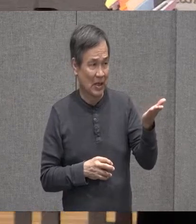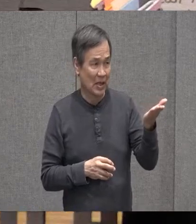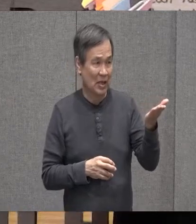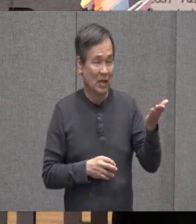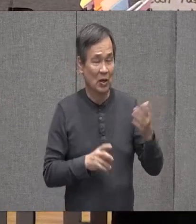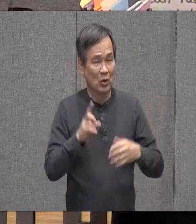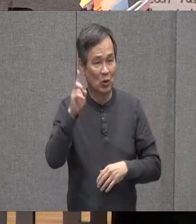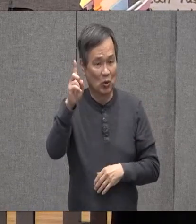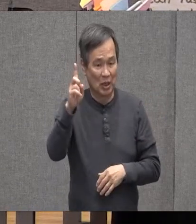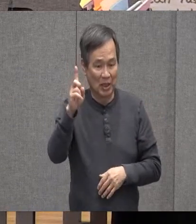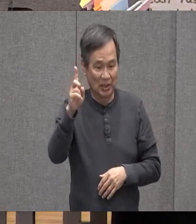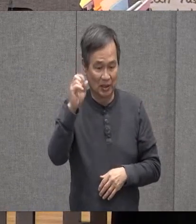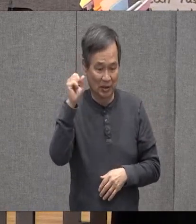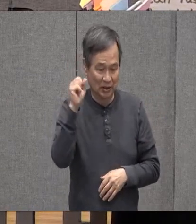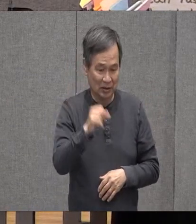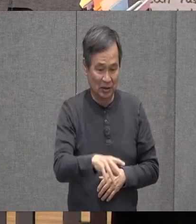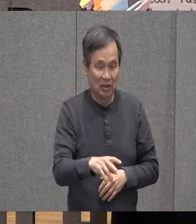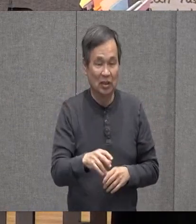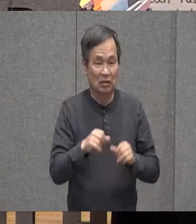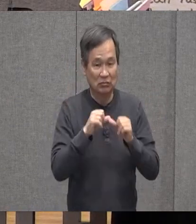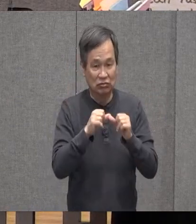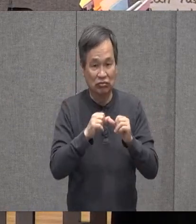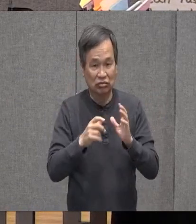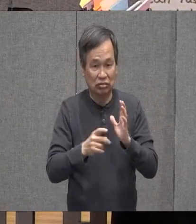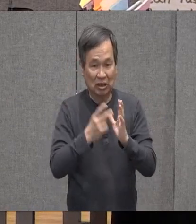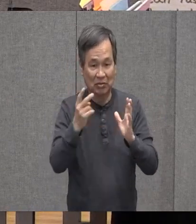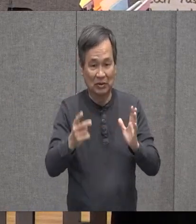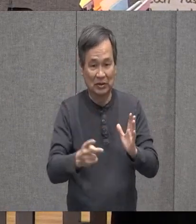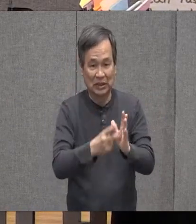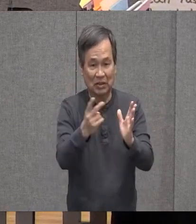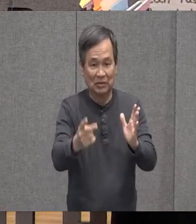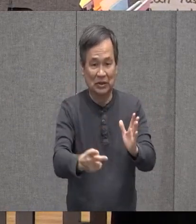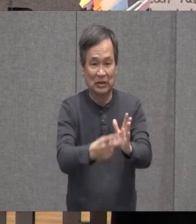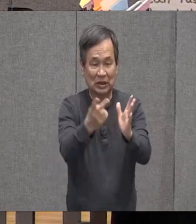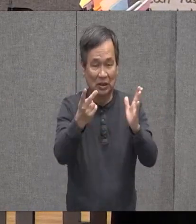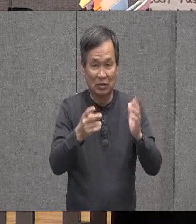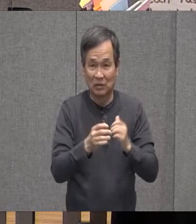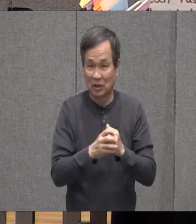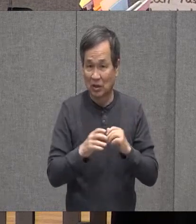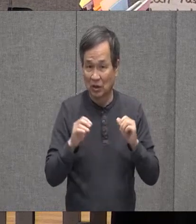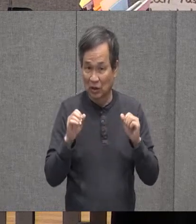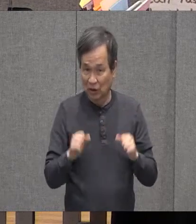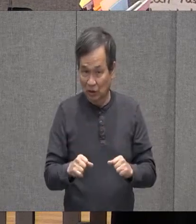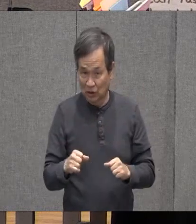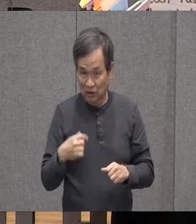in the pot and following this doubling pattern, would we make it ever to exactly 100?